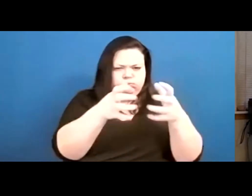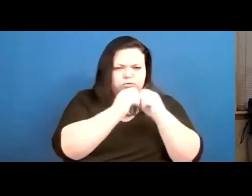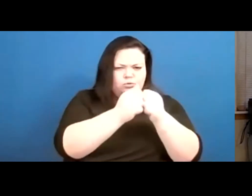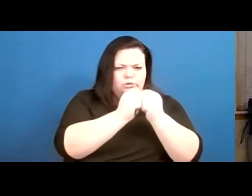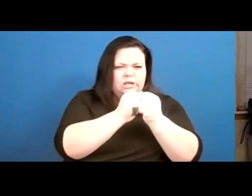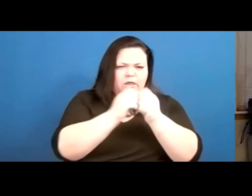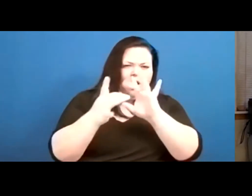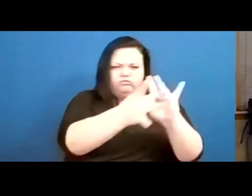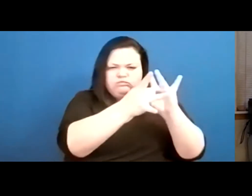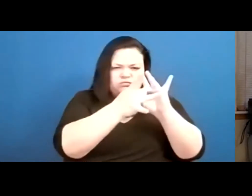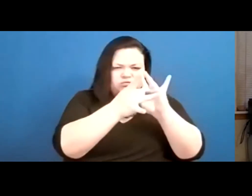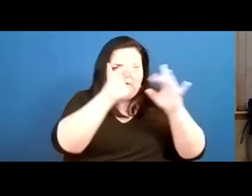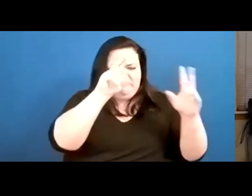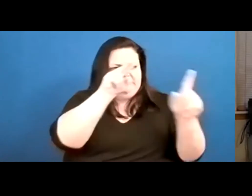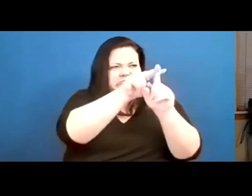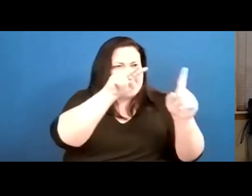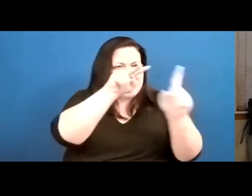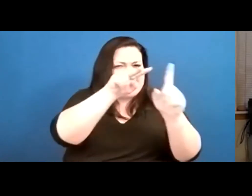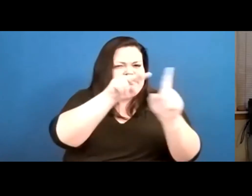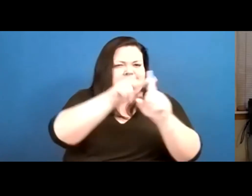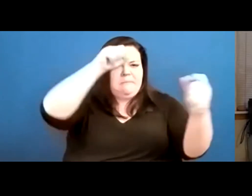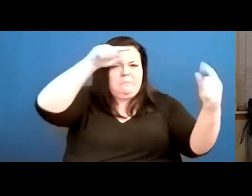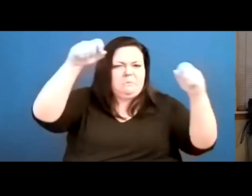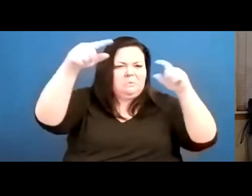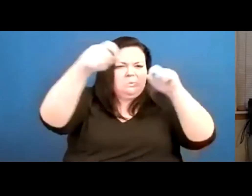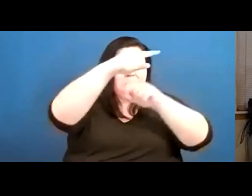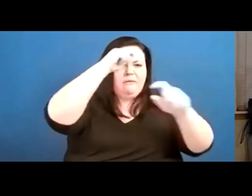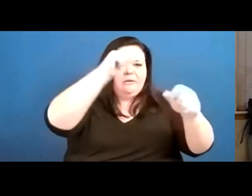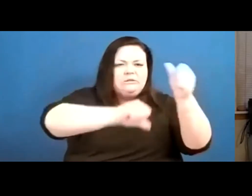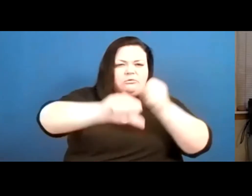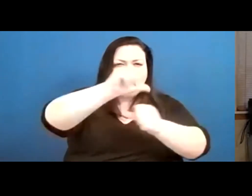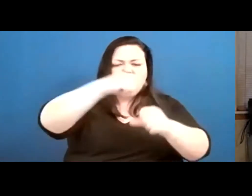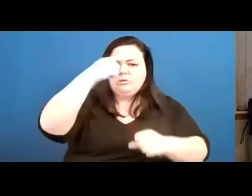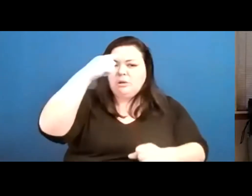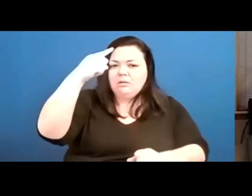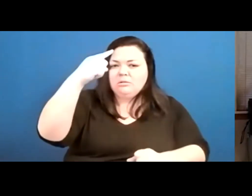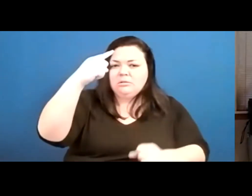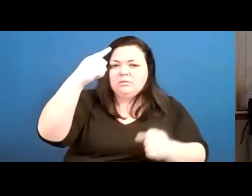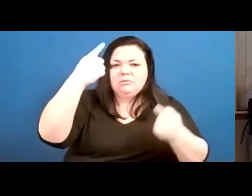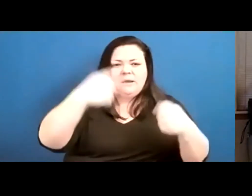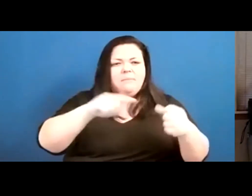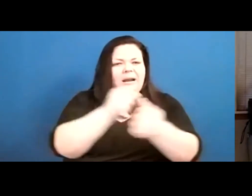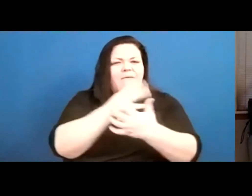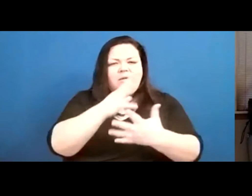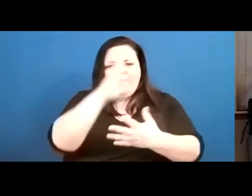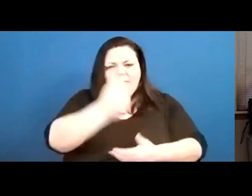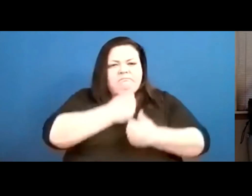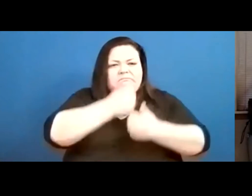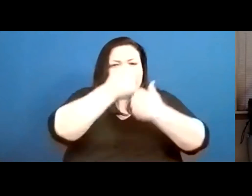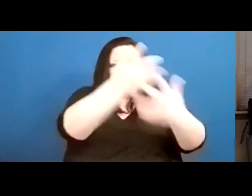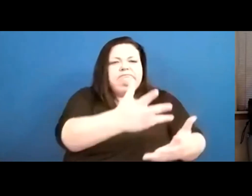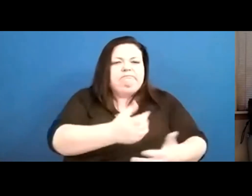to the neural paths of each other’s/ thoughts, emptying into and drawing/